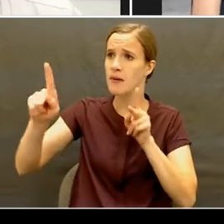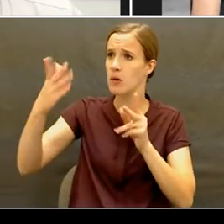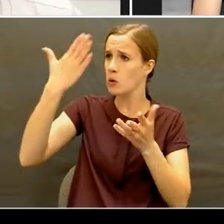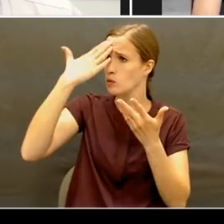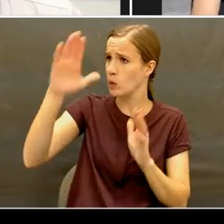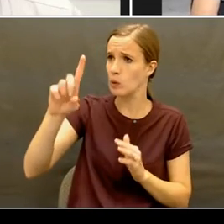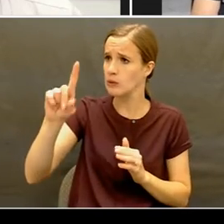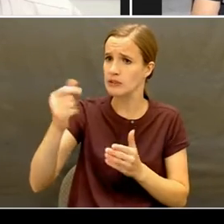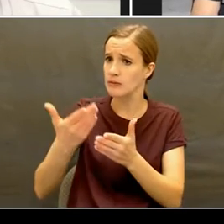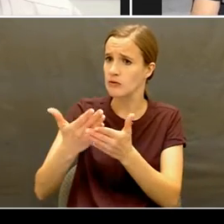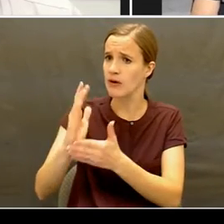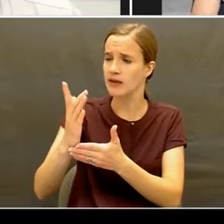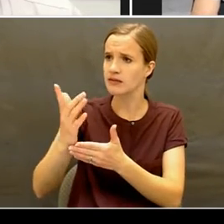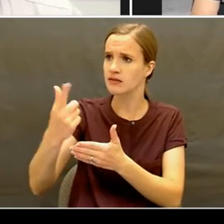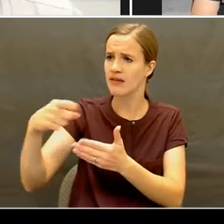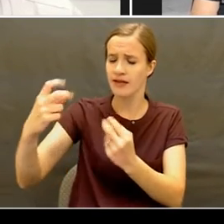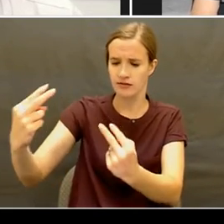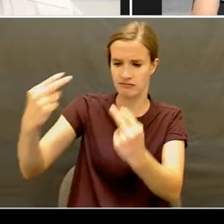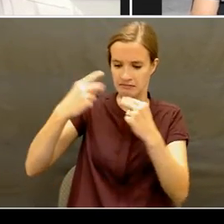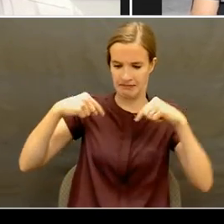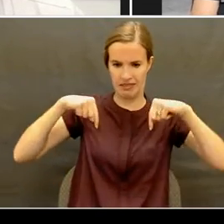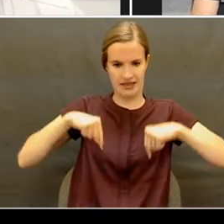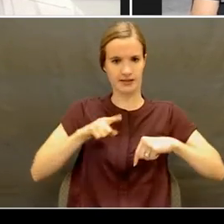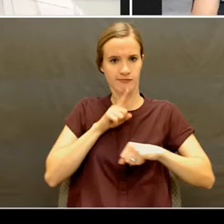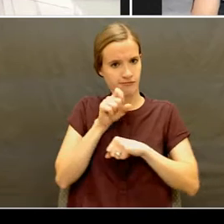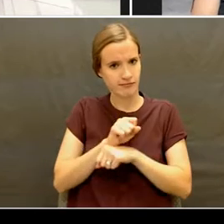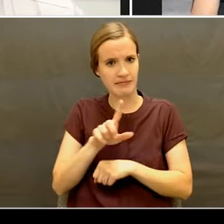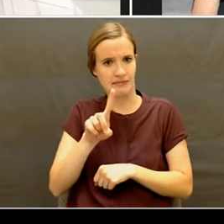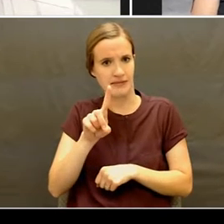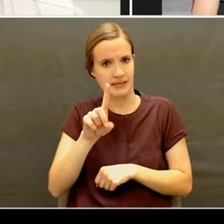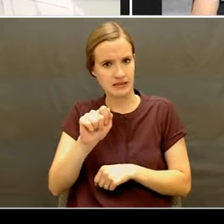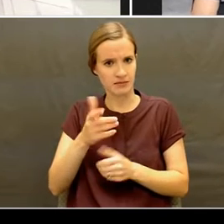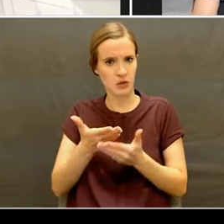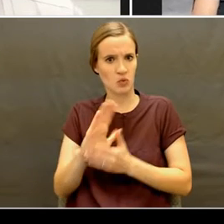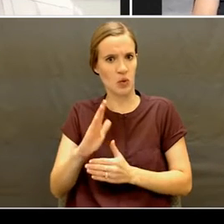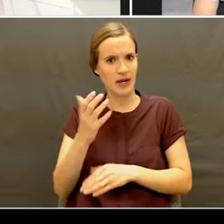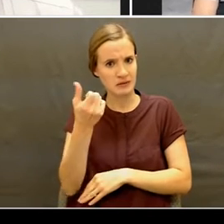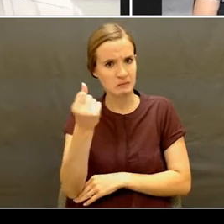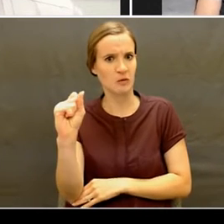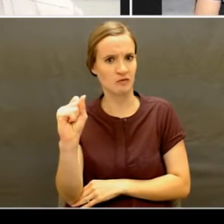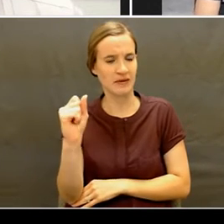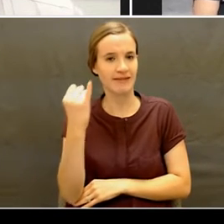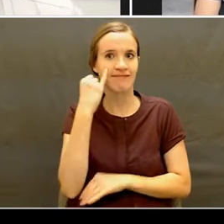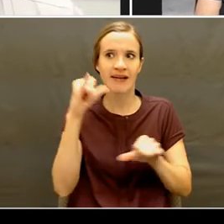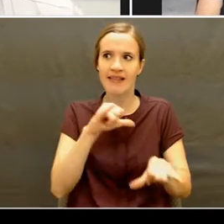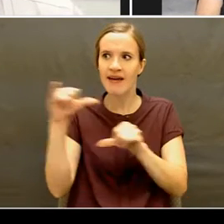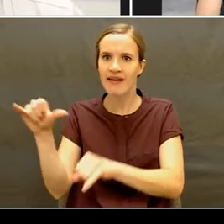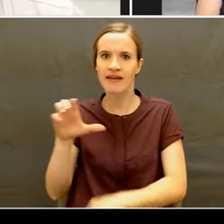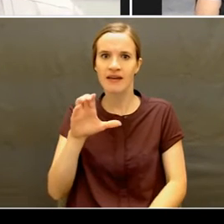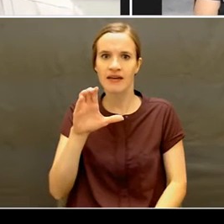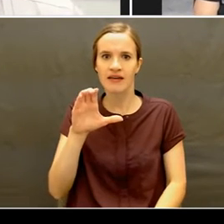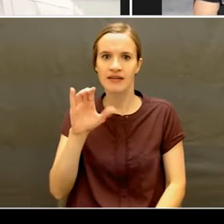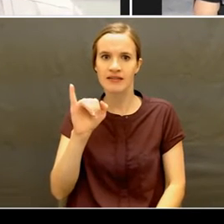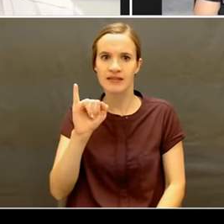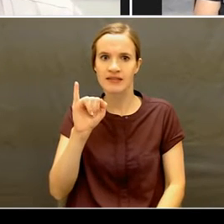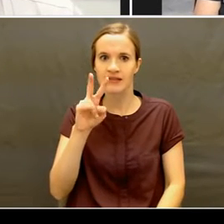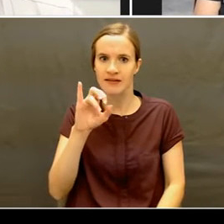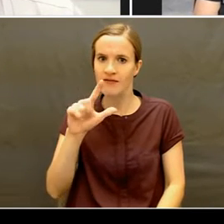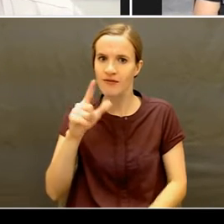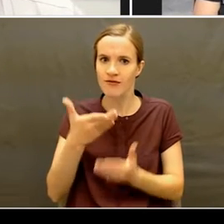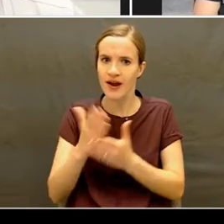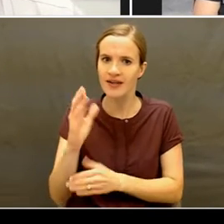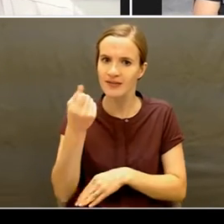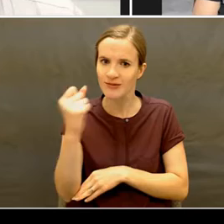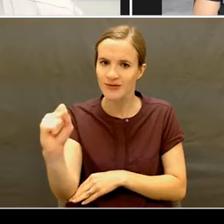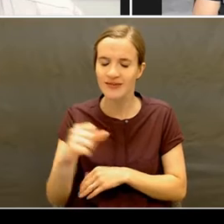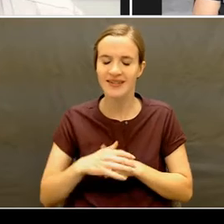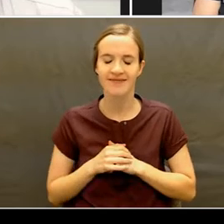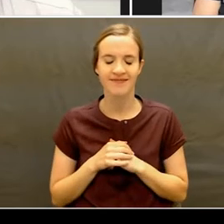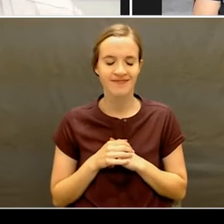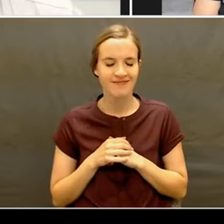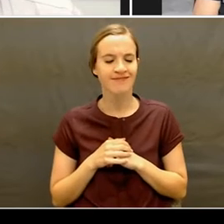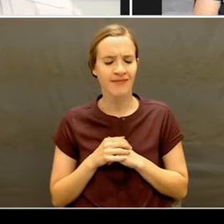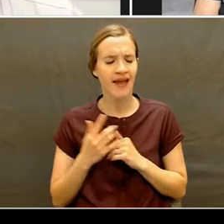important. I mean, even, even people who I remember on the bus, running into a place in South